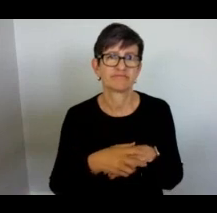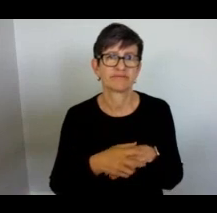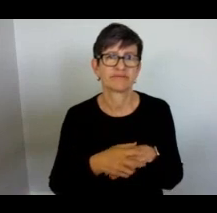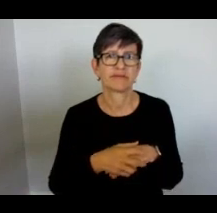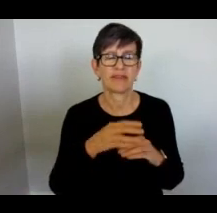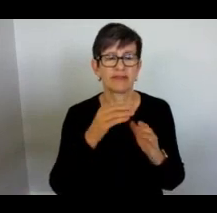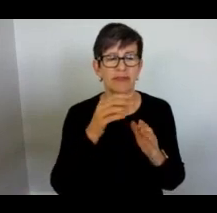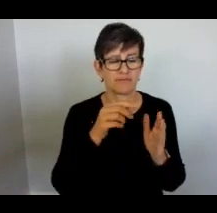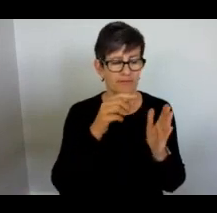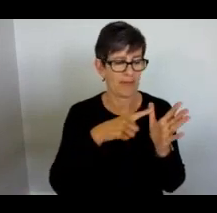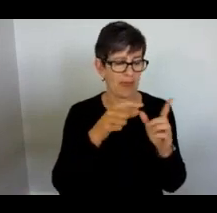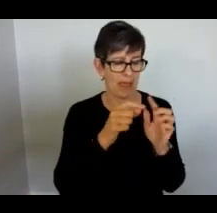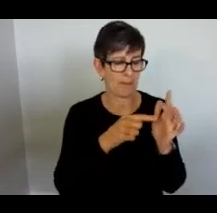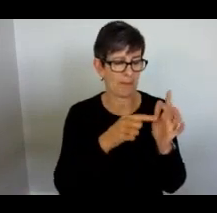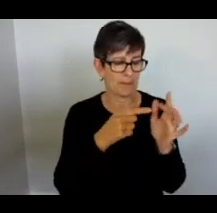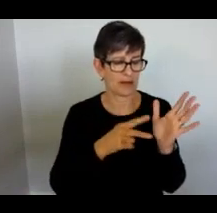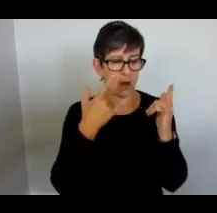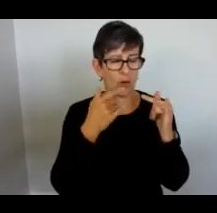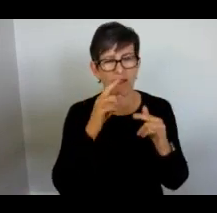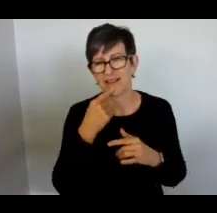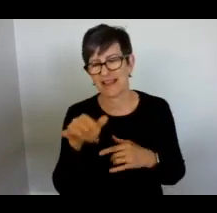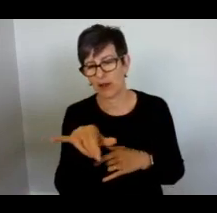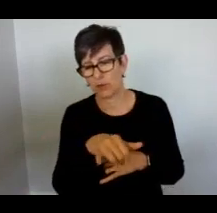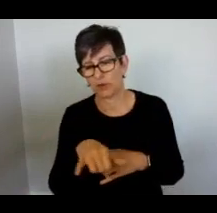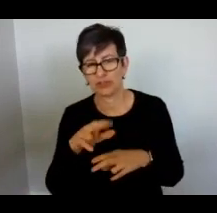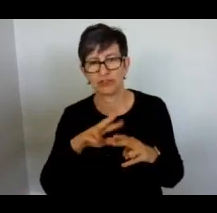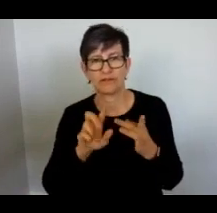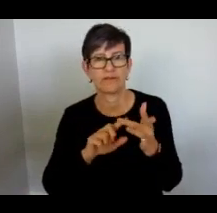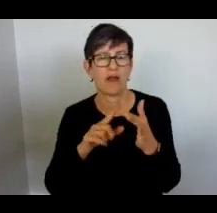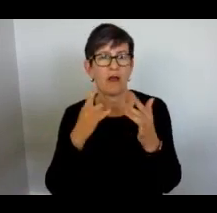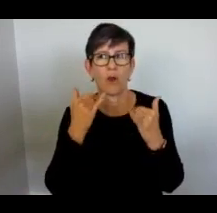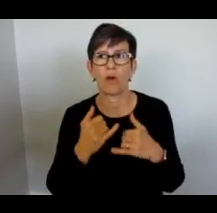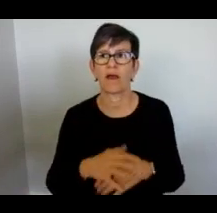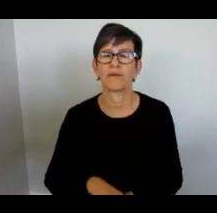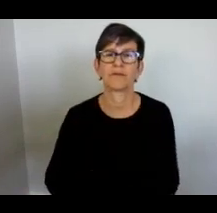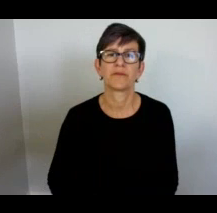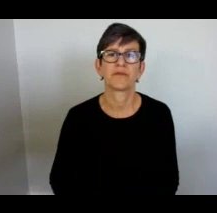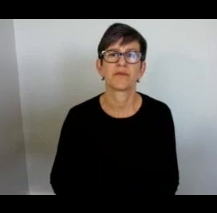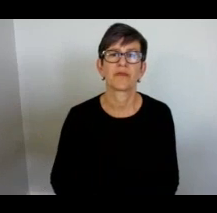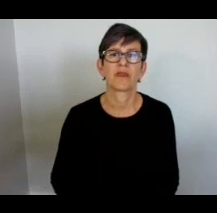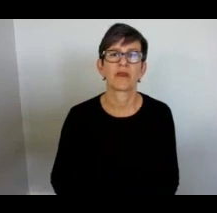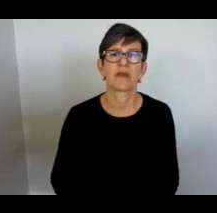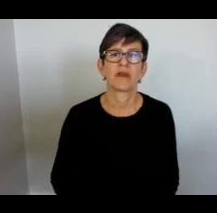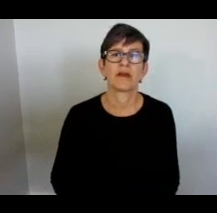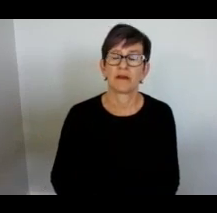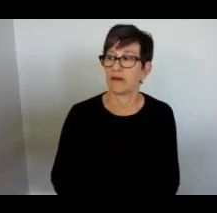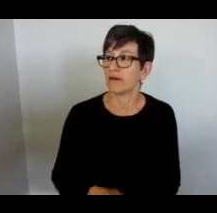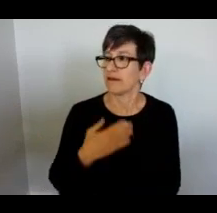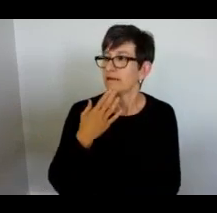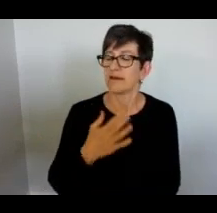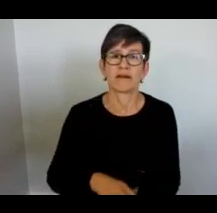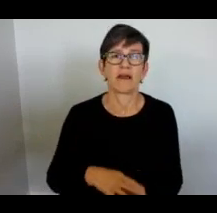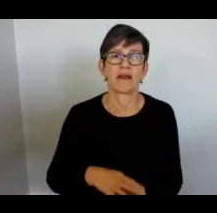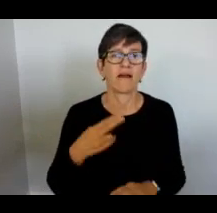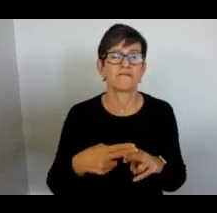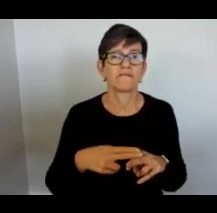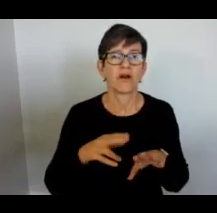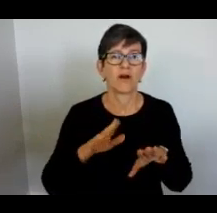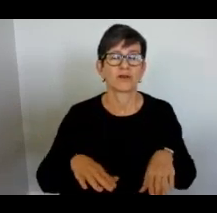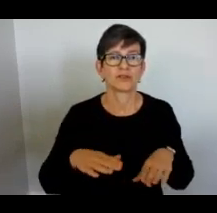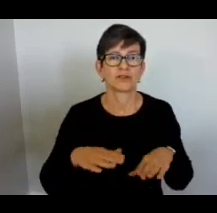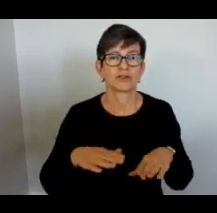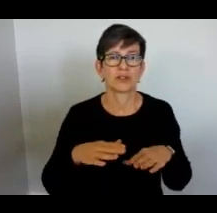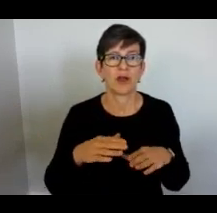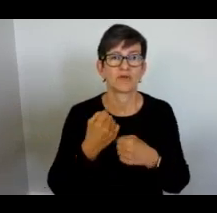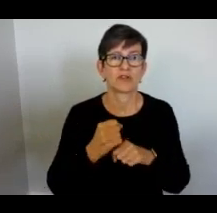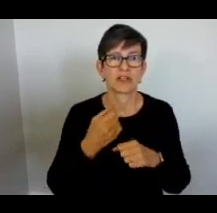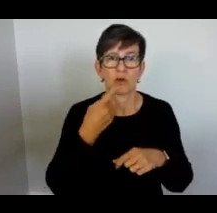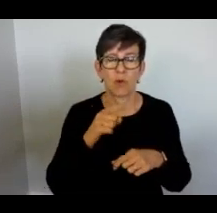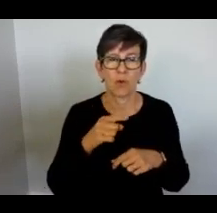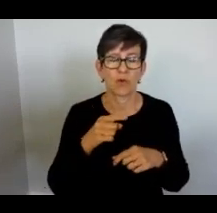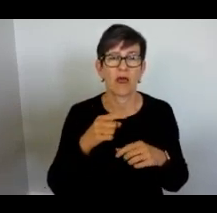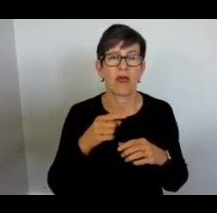In terms of the Child Protection Order application process, it does typically follow a